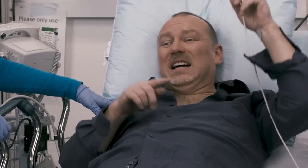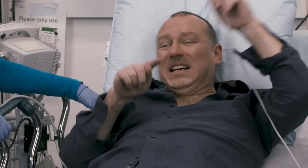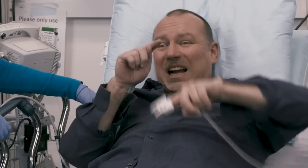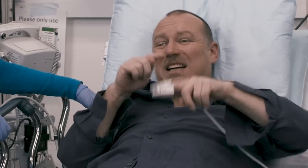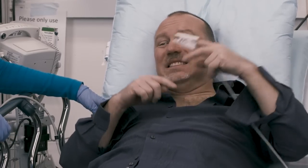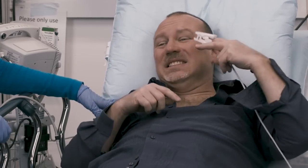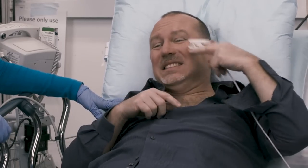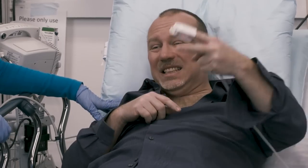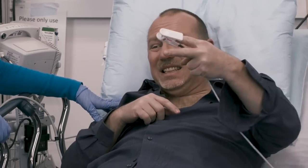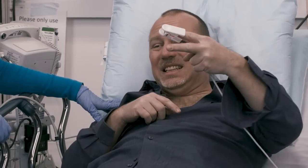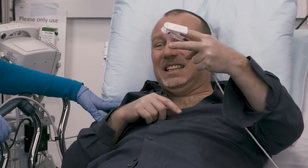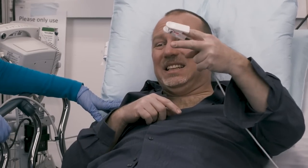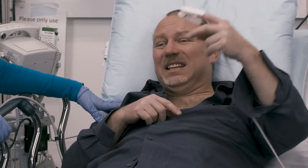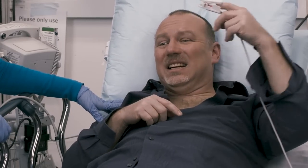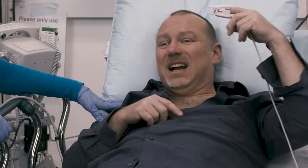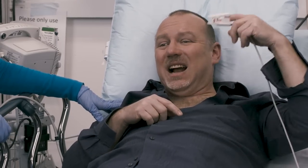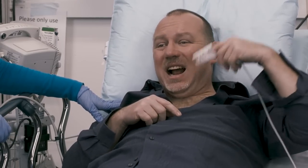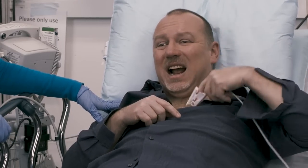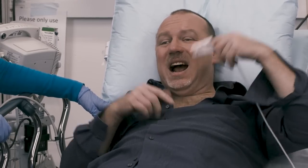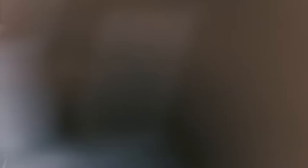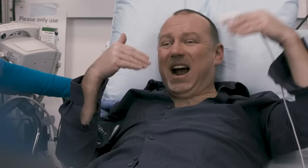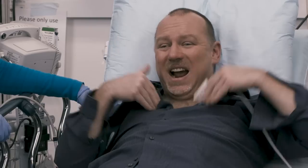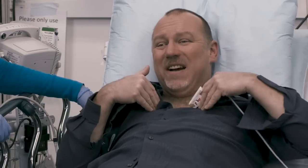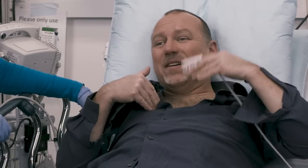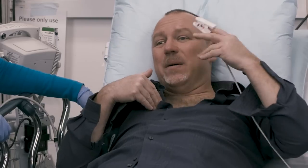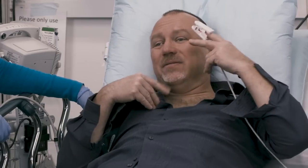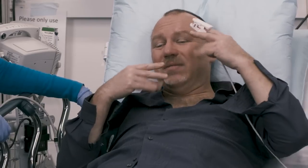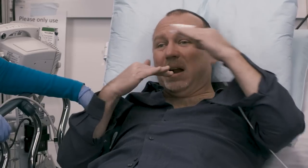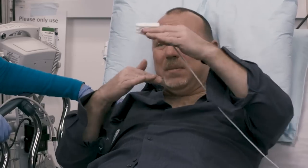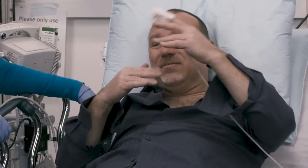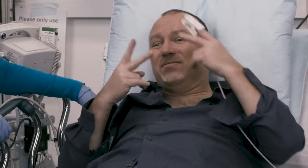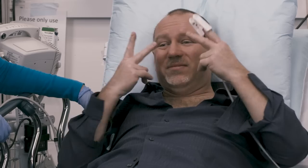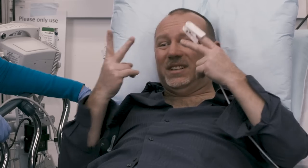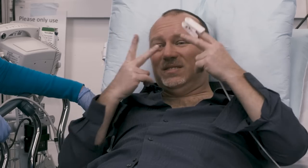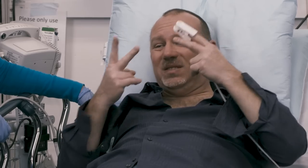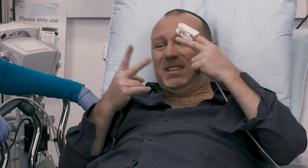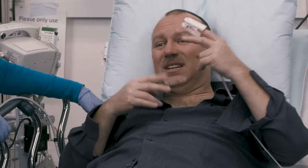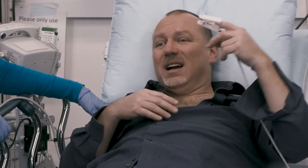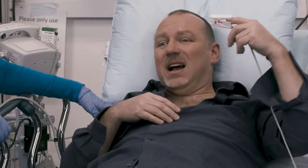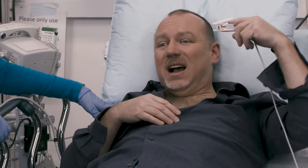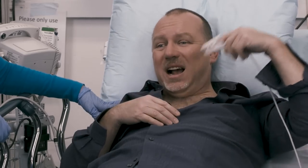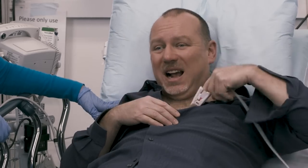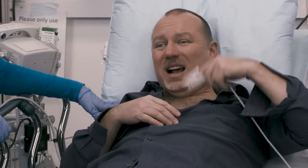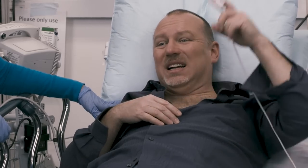One moment, the patient is saying, “I can’t see! I have limited vision!